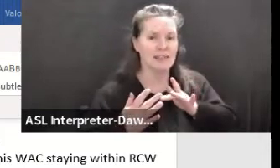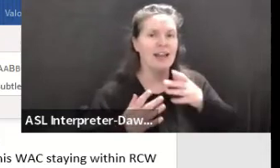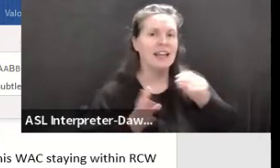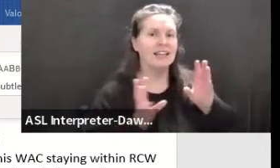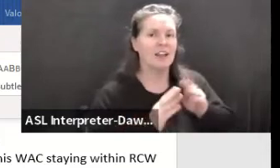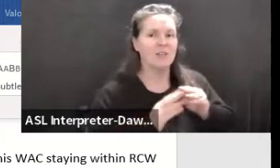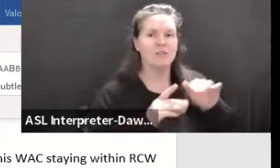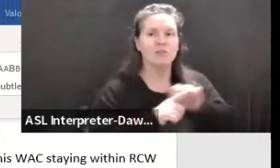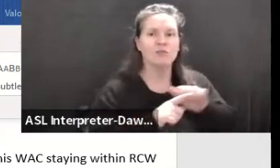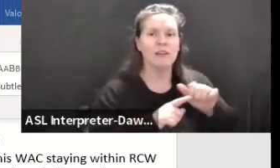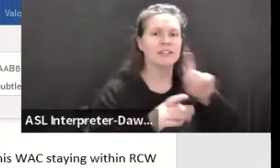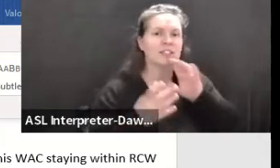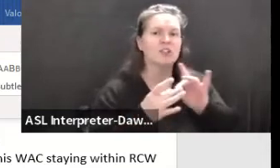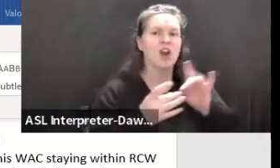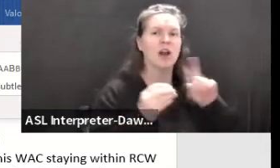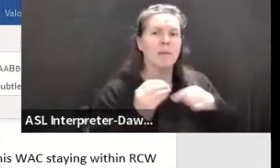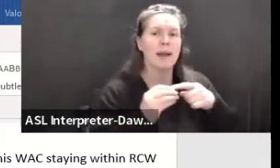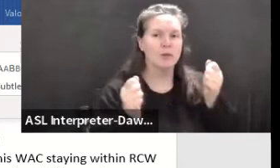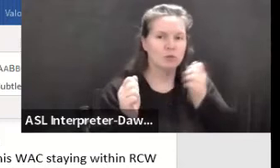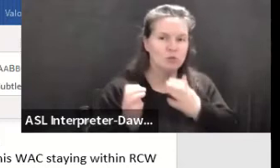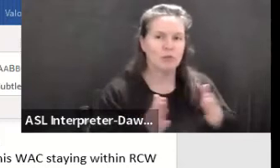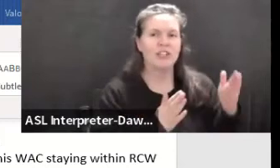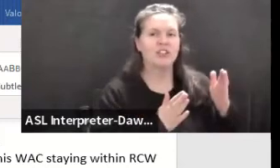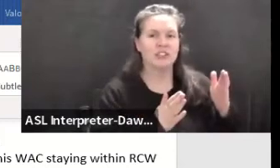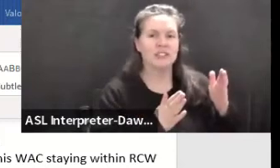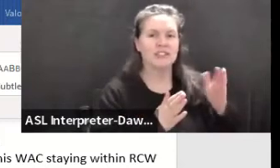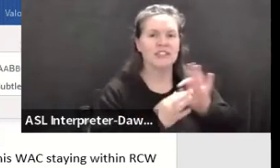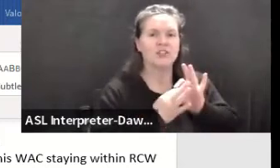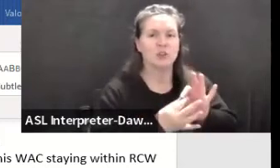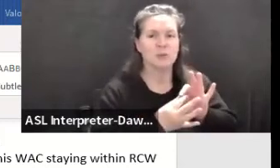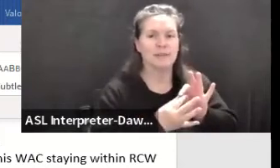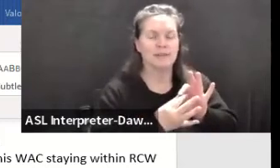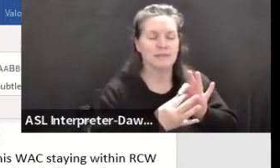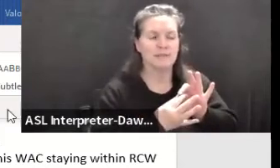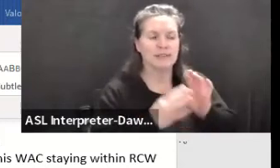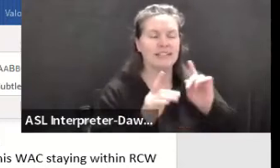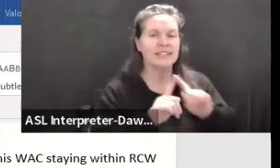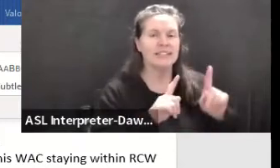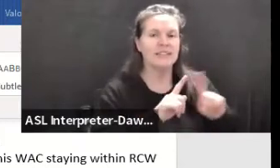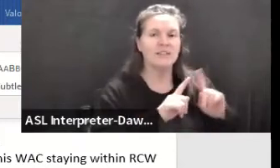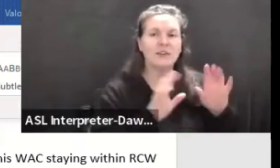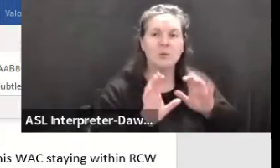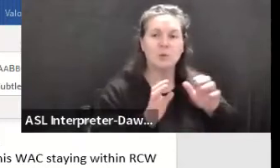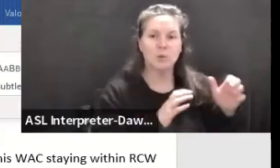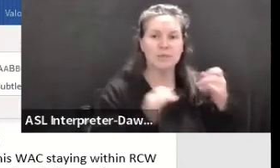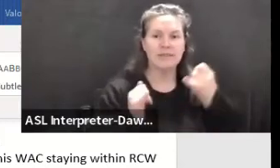they were talking about strategies in terms of different groups of individuals.